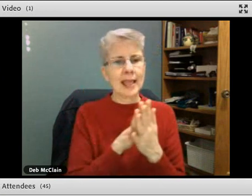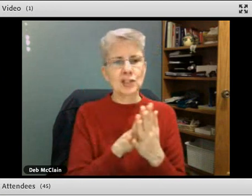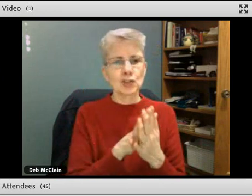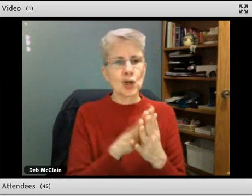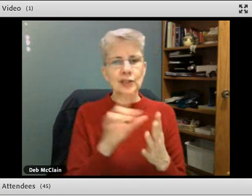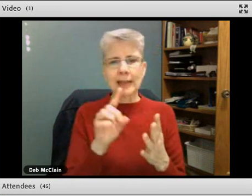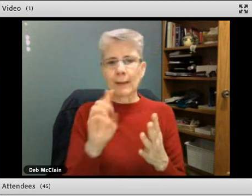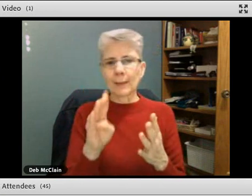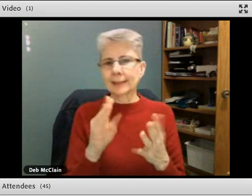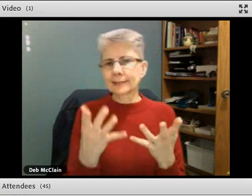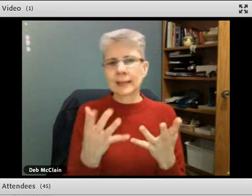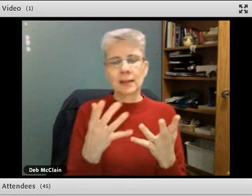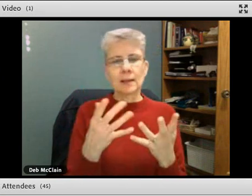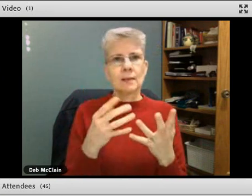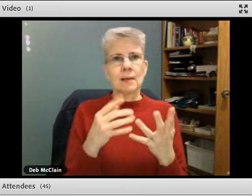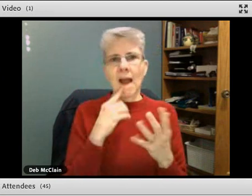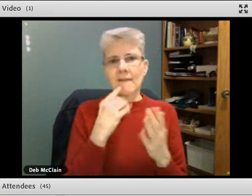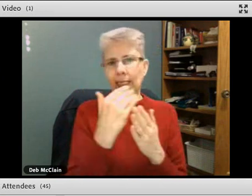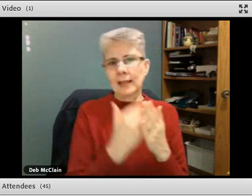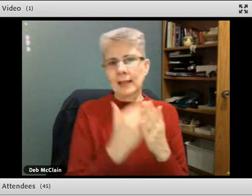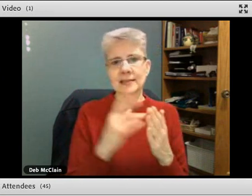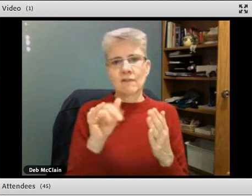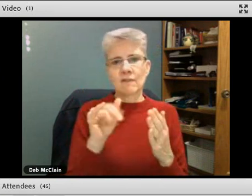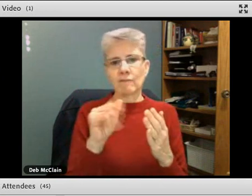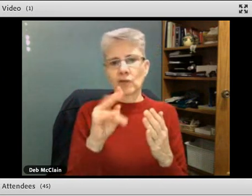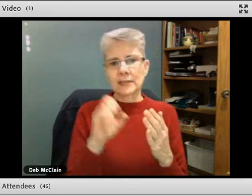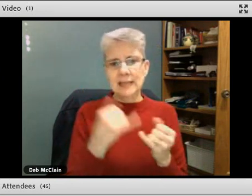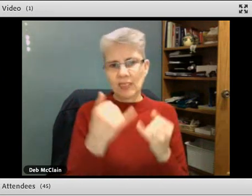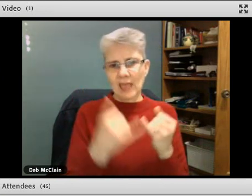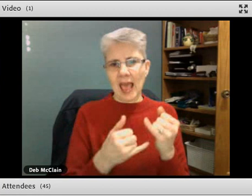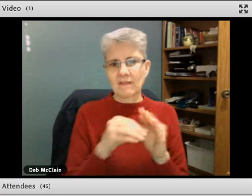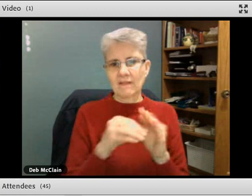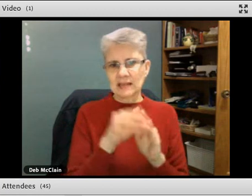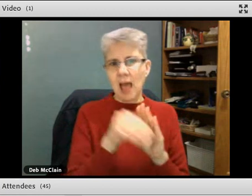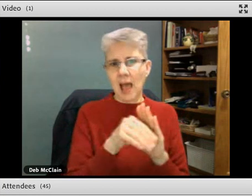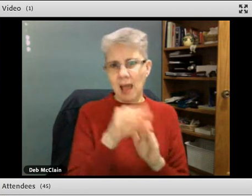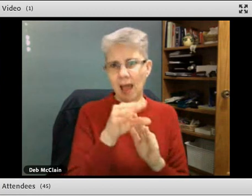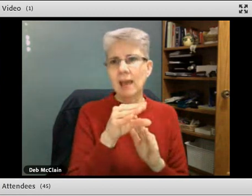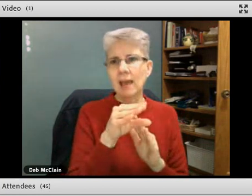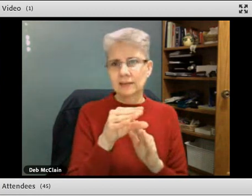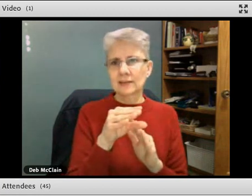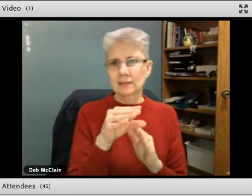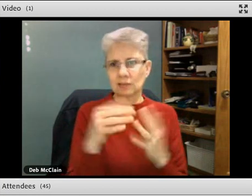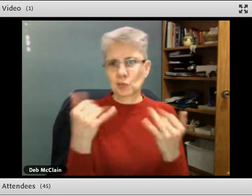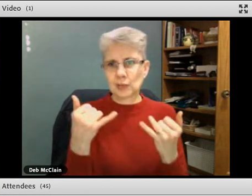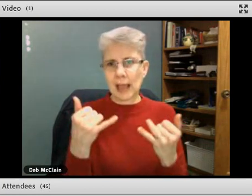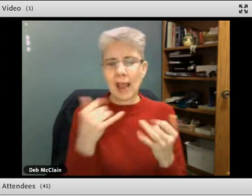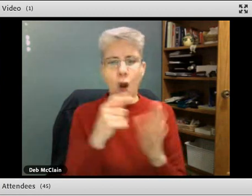I have a list of references at the end of the slides. There's an article from Code4Lib Journal